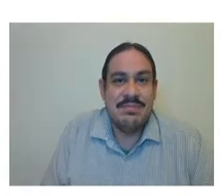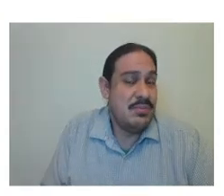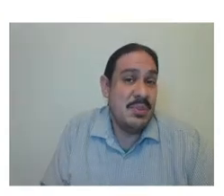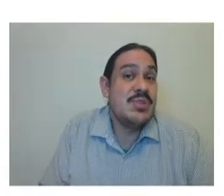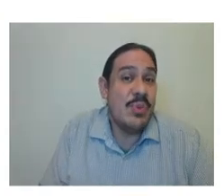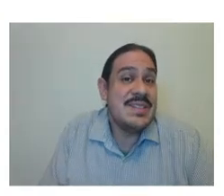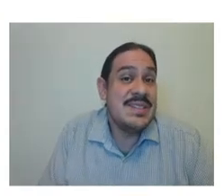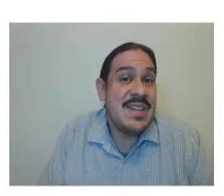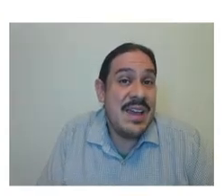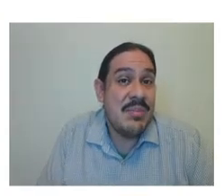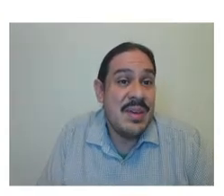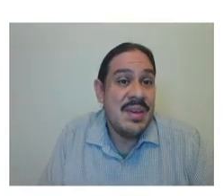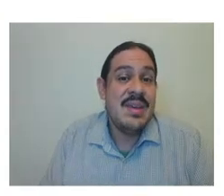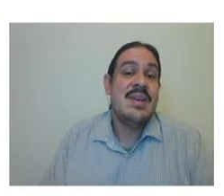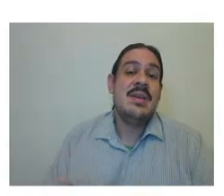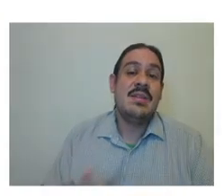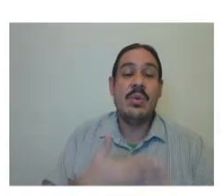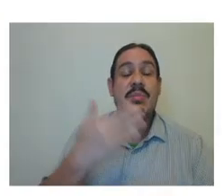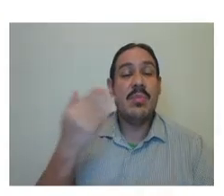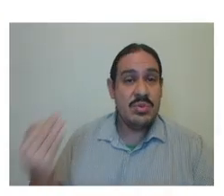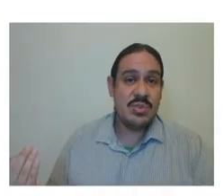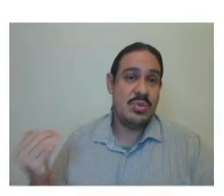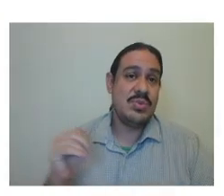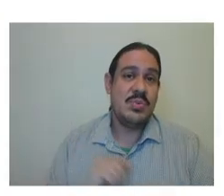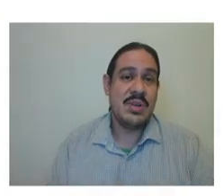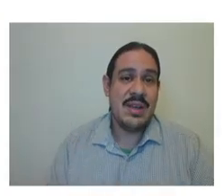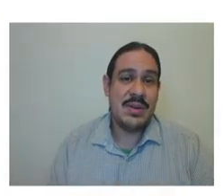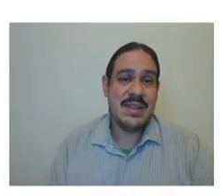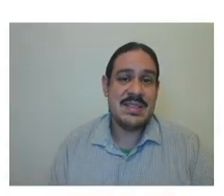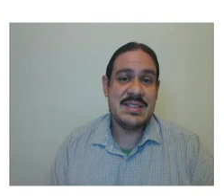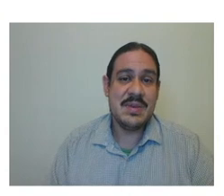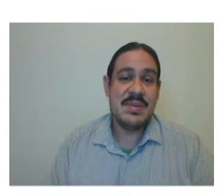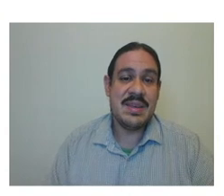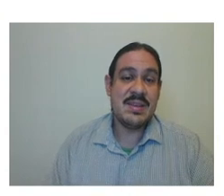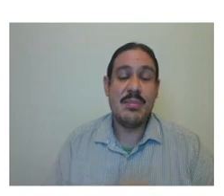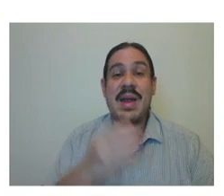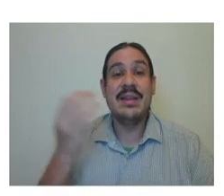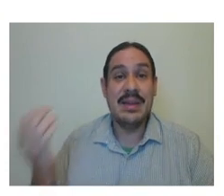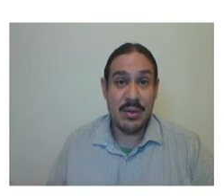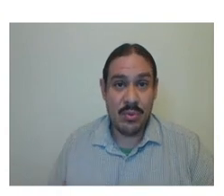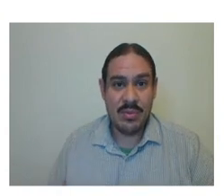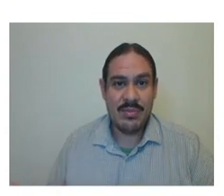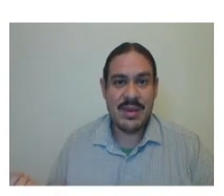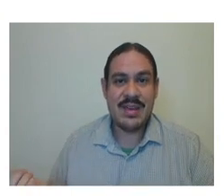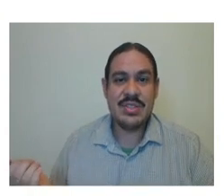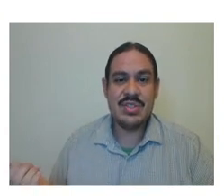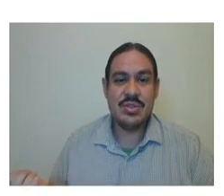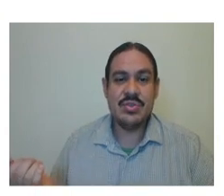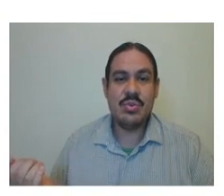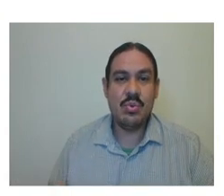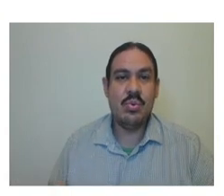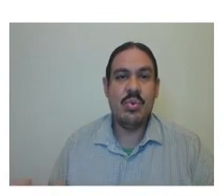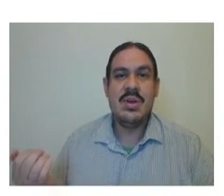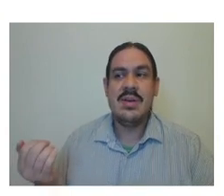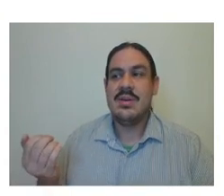by having classes which are in the sign language of the community and having some classes where children can learn